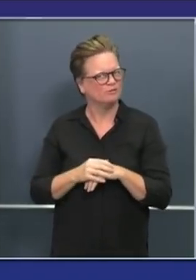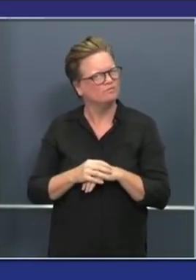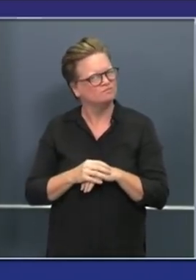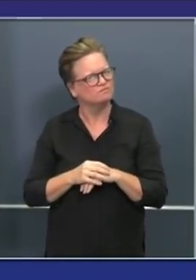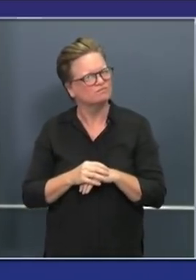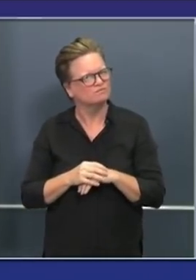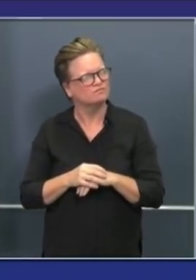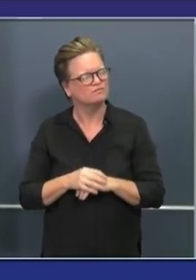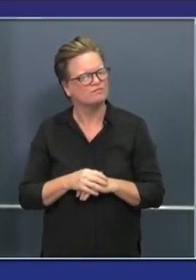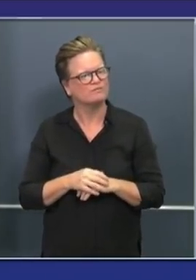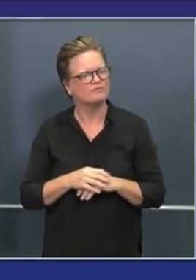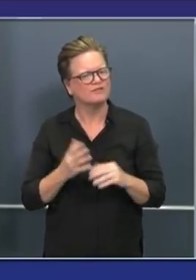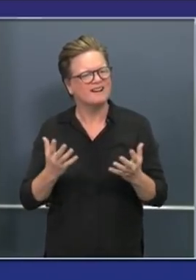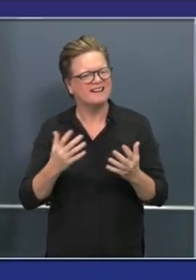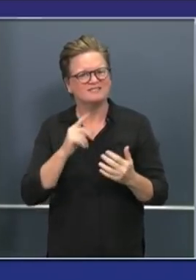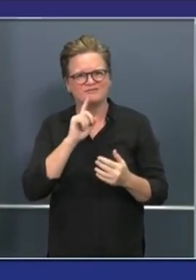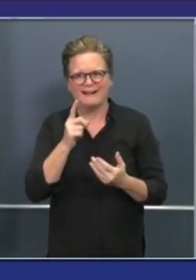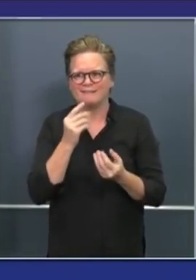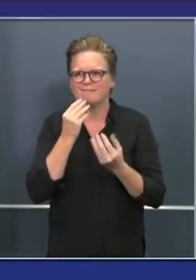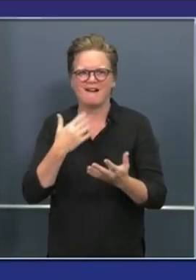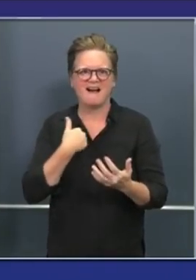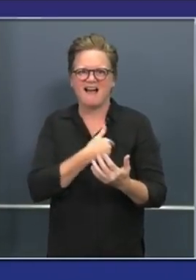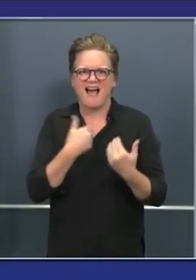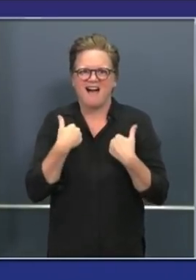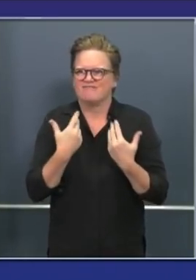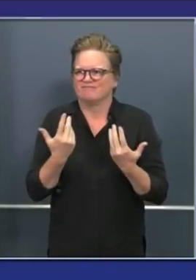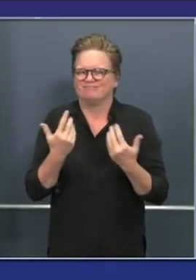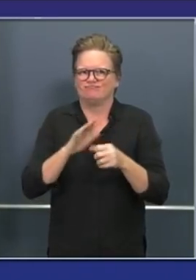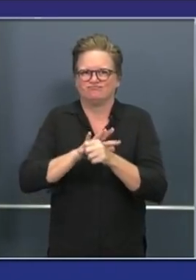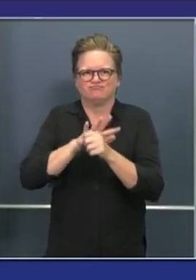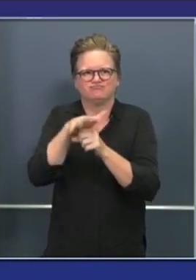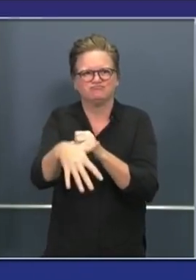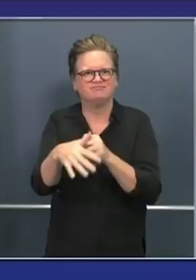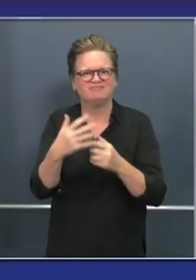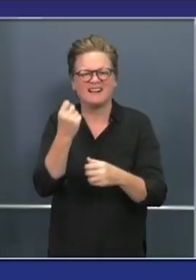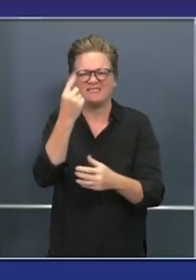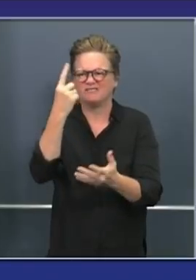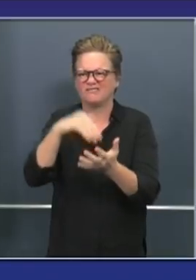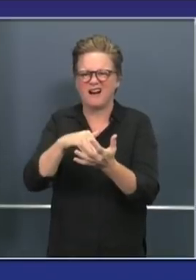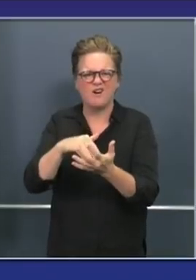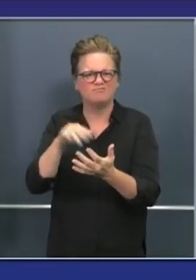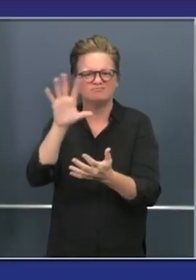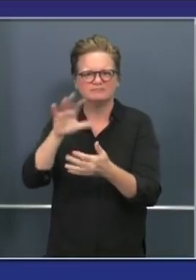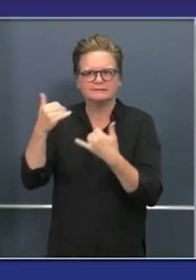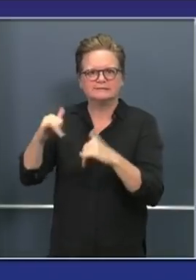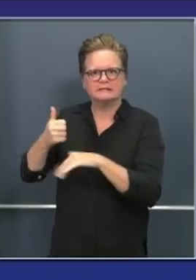WE CONTINUE TO REFURBISH AND WORK TO GET MORE VENTILATORS. BUT AGAIN, HAVING MORE THAN